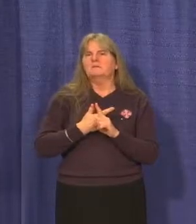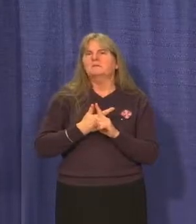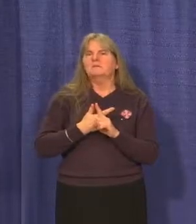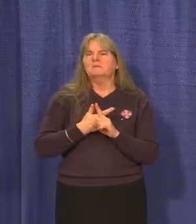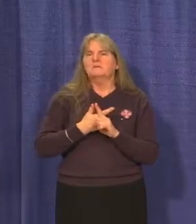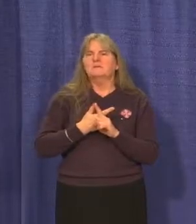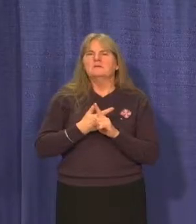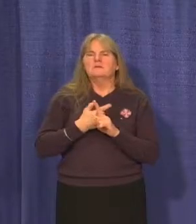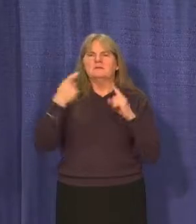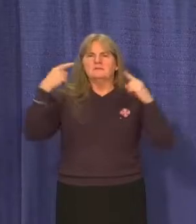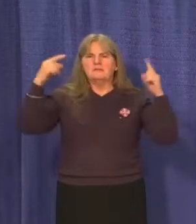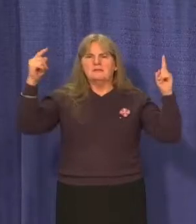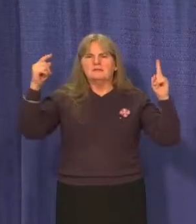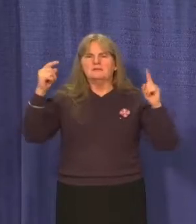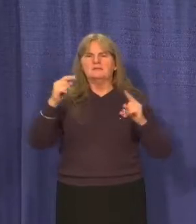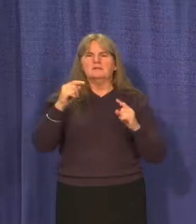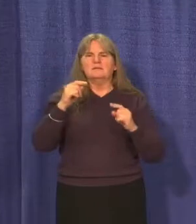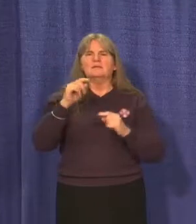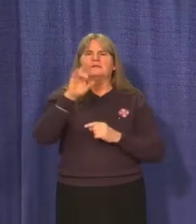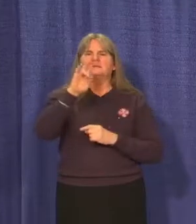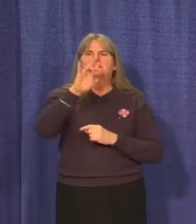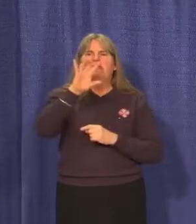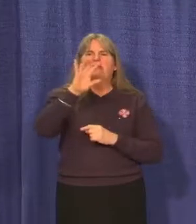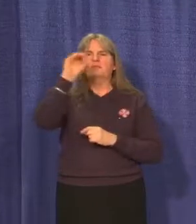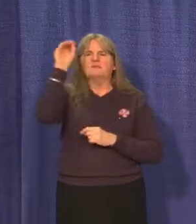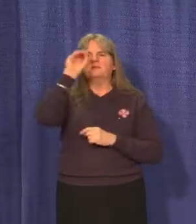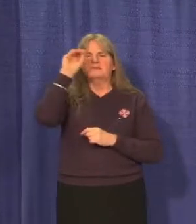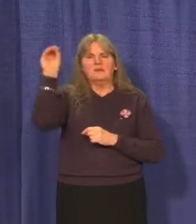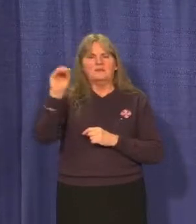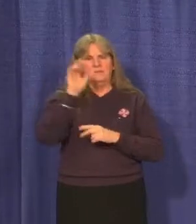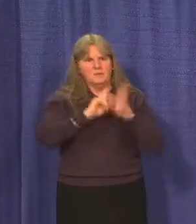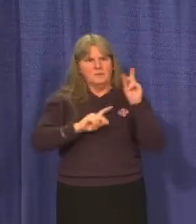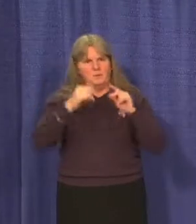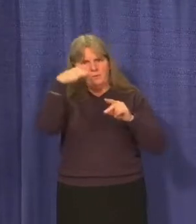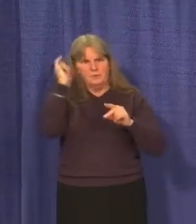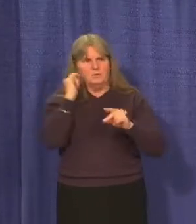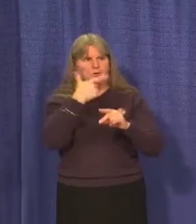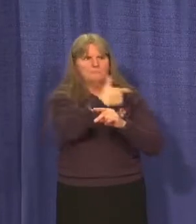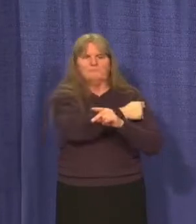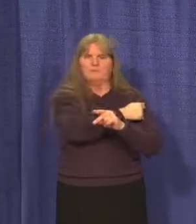achieving that 75 percent uptake amongst our adult population.